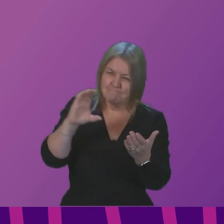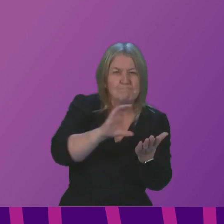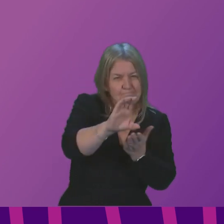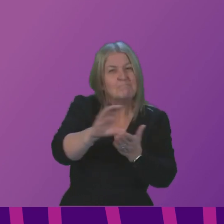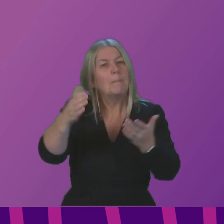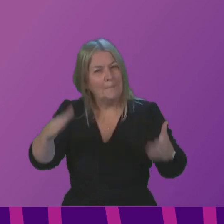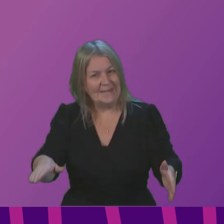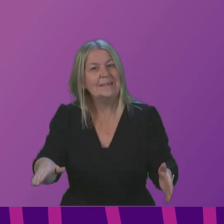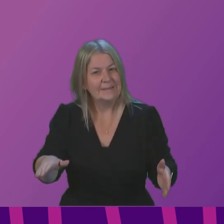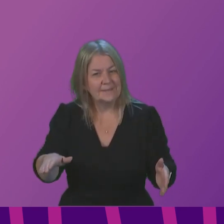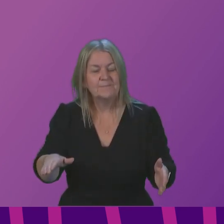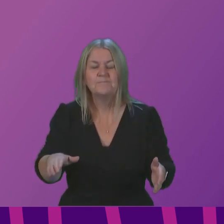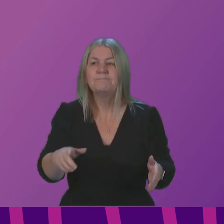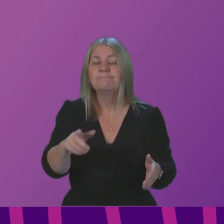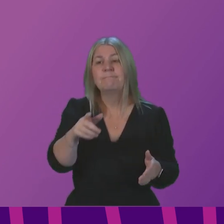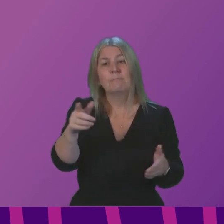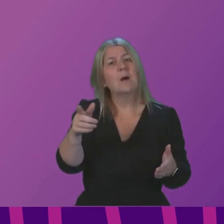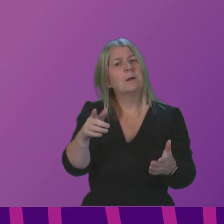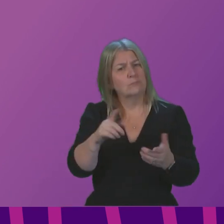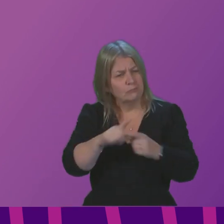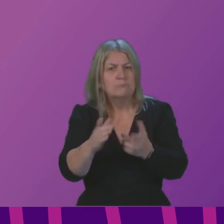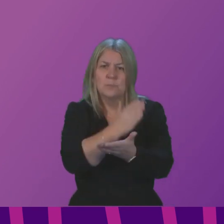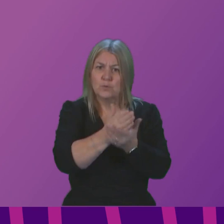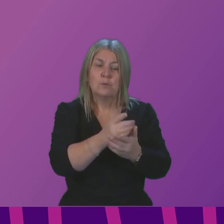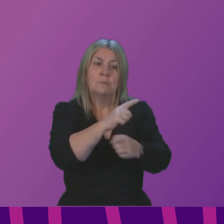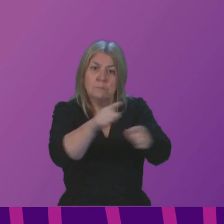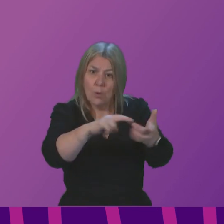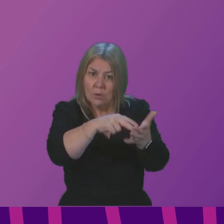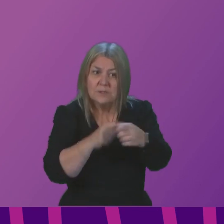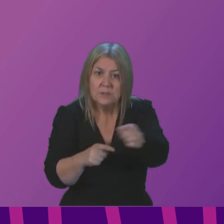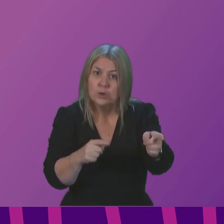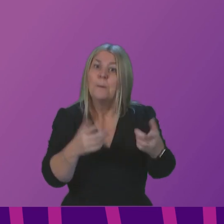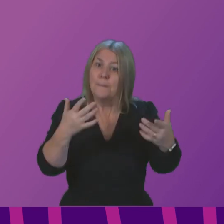front-line organisations that support and provide help to vulnerable people have the